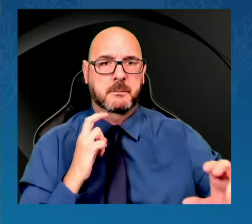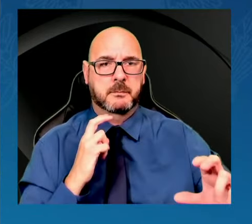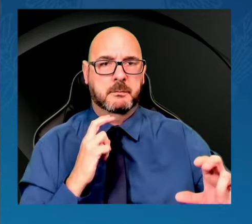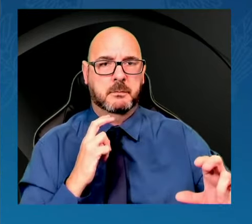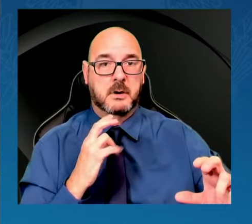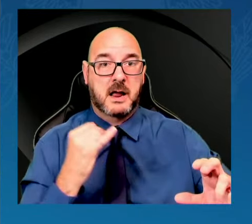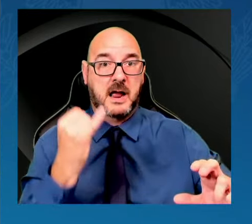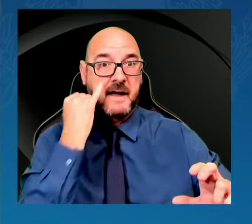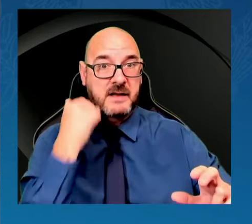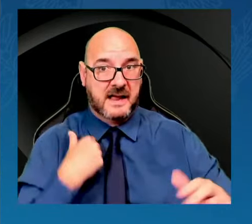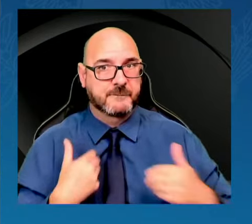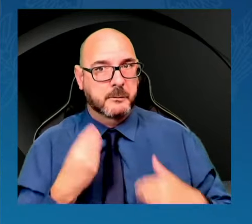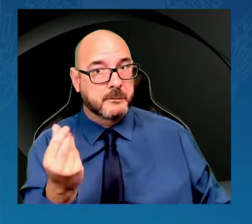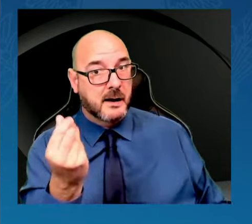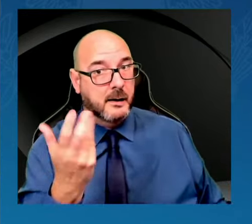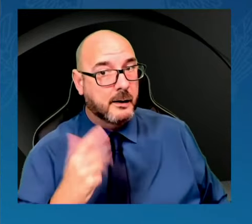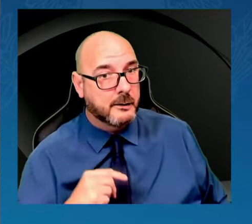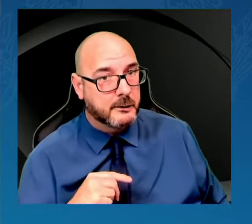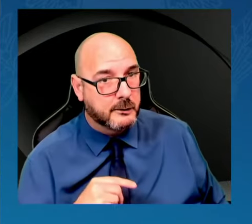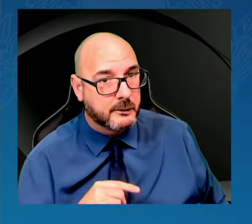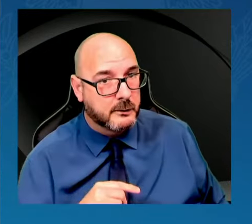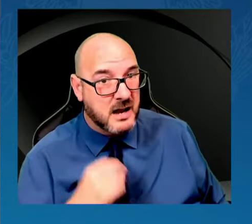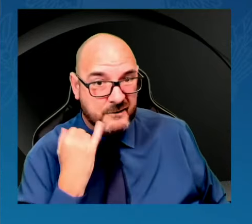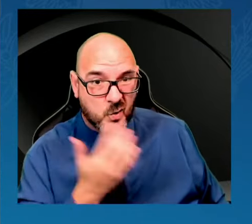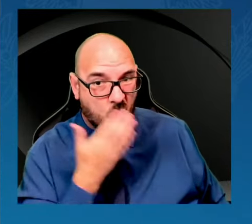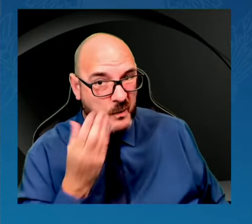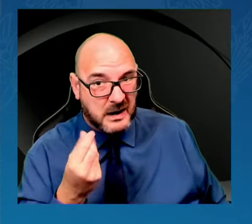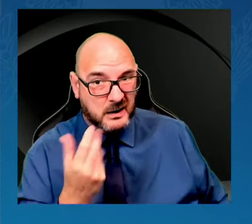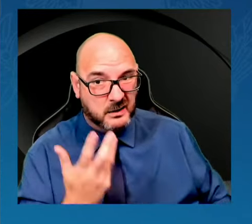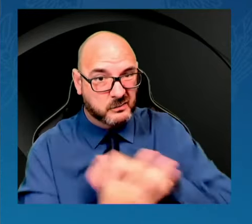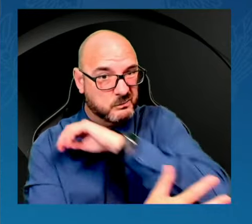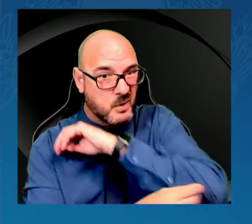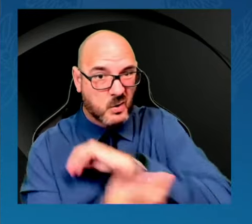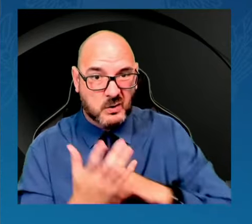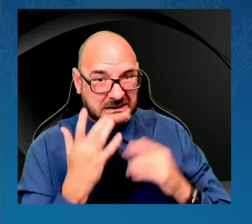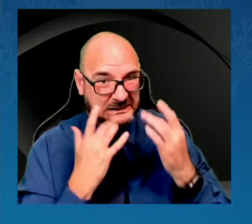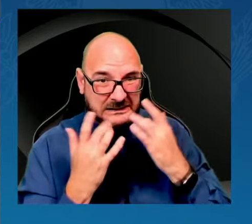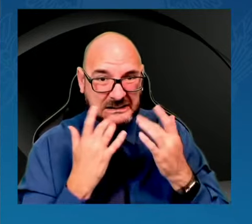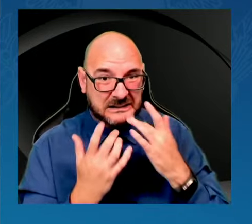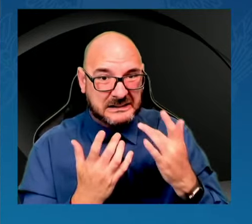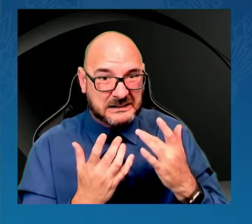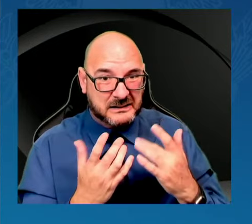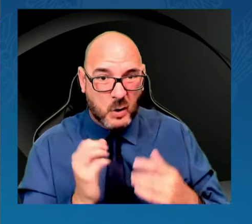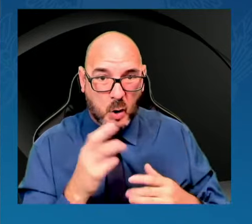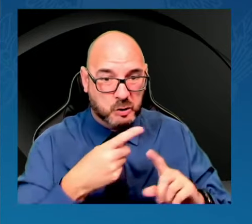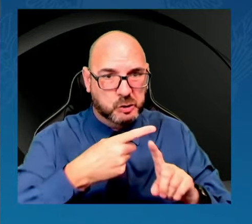But when you don't have the money, or if you're a renter, or you're living paycheck to paycheck, then they couldn't.